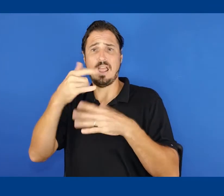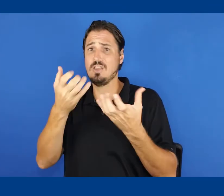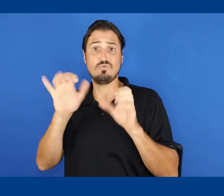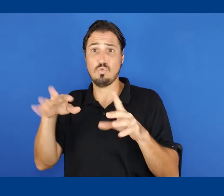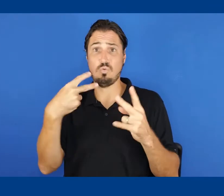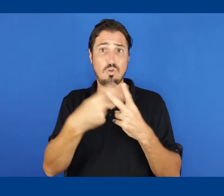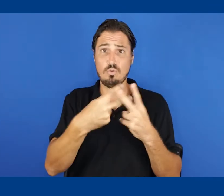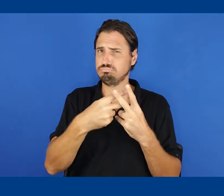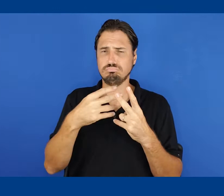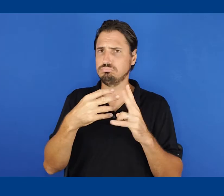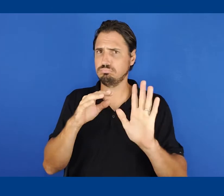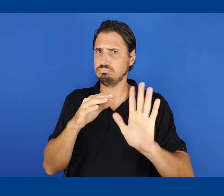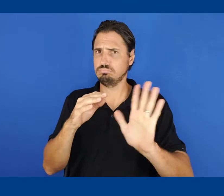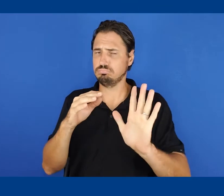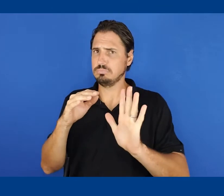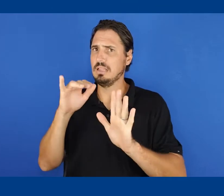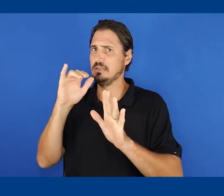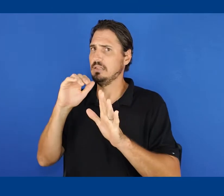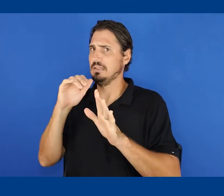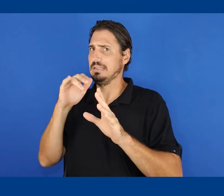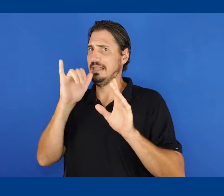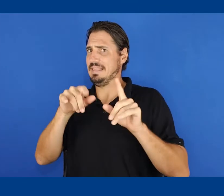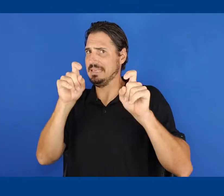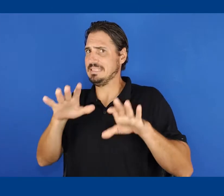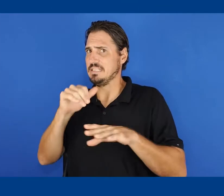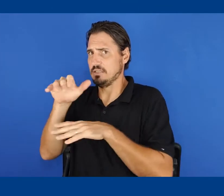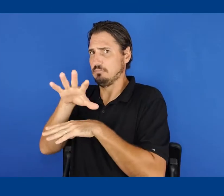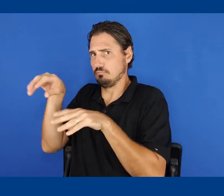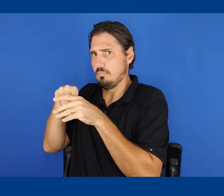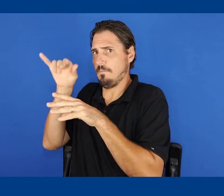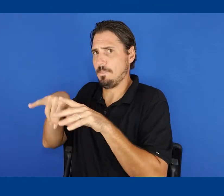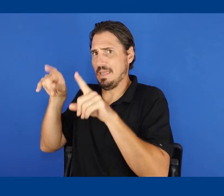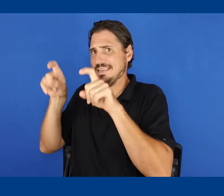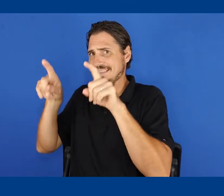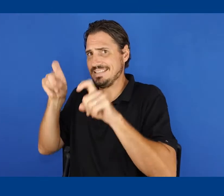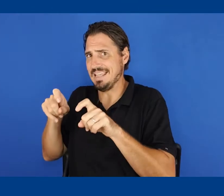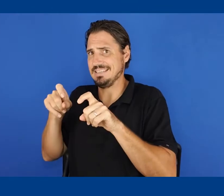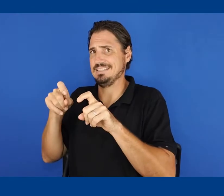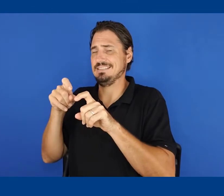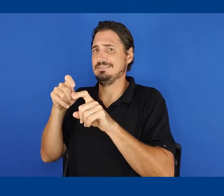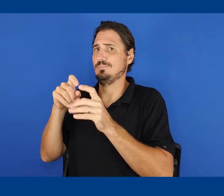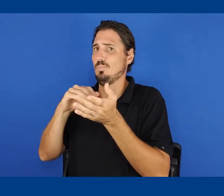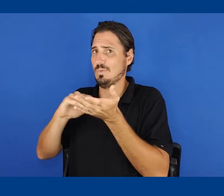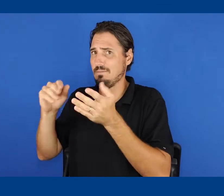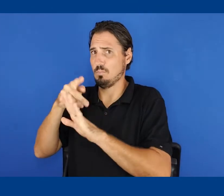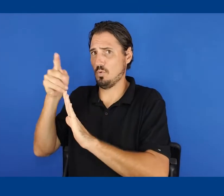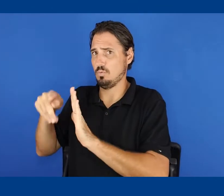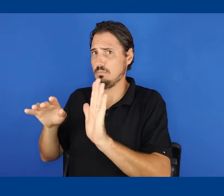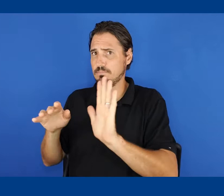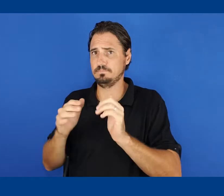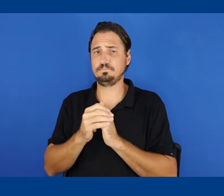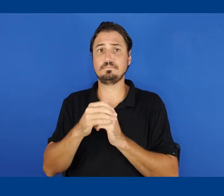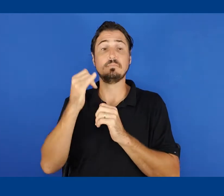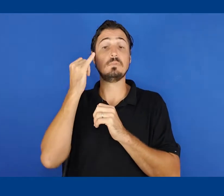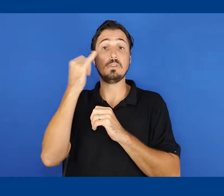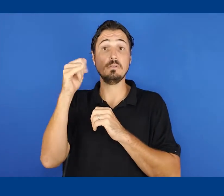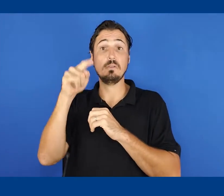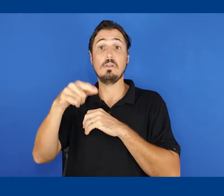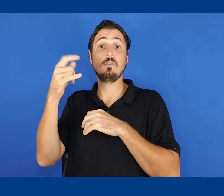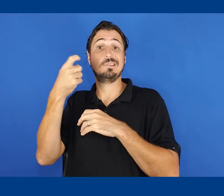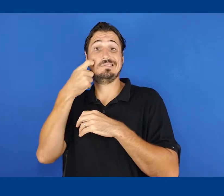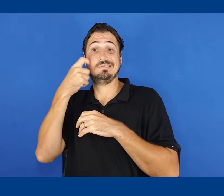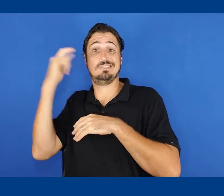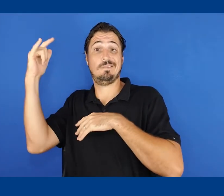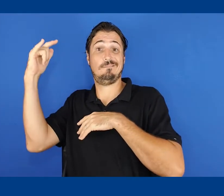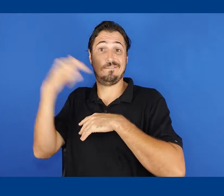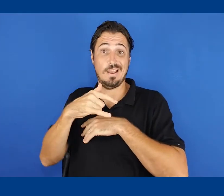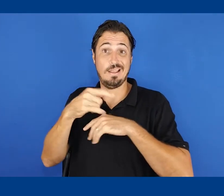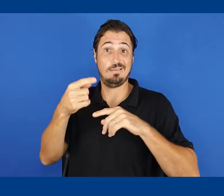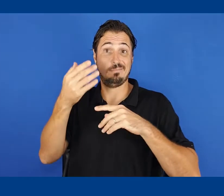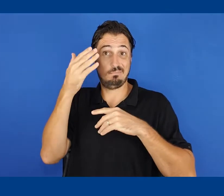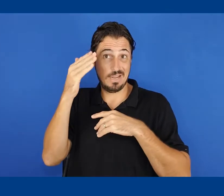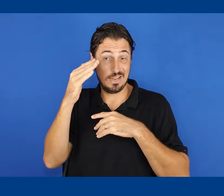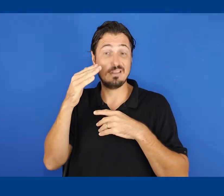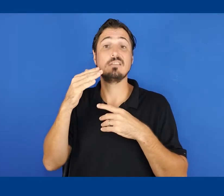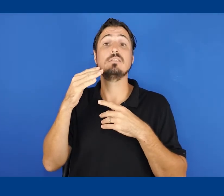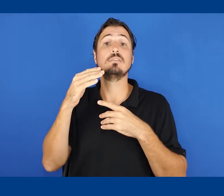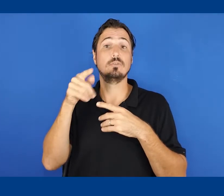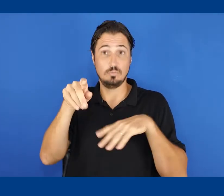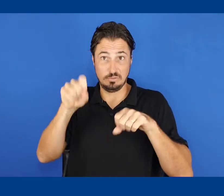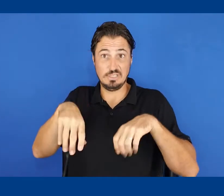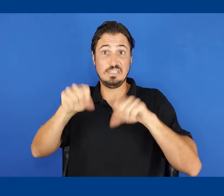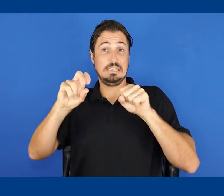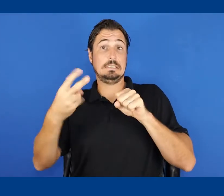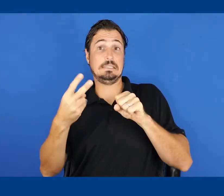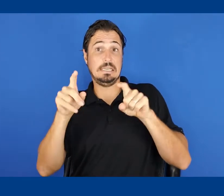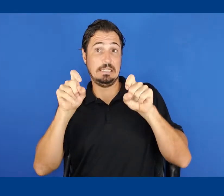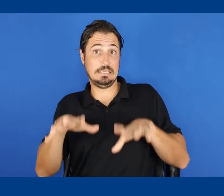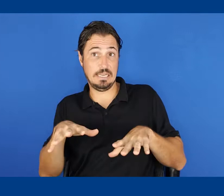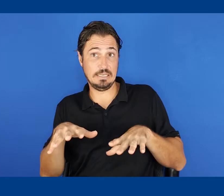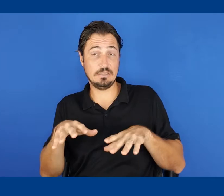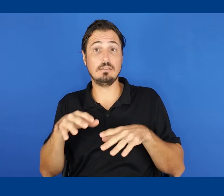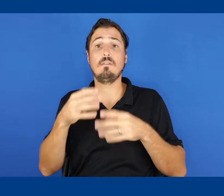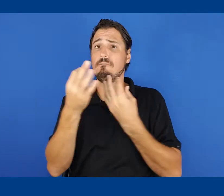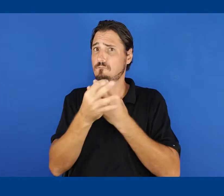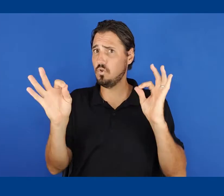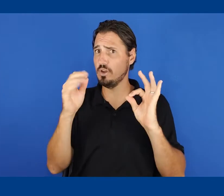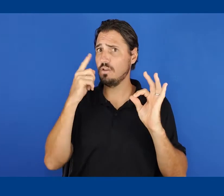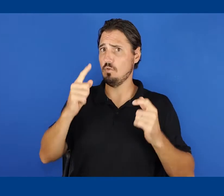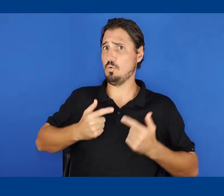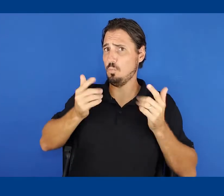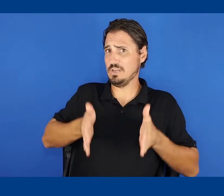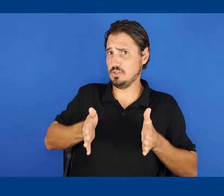For those who are visiting or recently returned home from mainland travel, post-travel testing is available. This program is free for residents. Please visit Kauai.gov/covid-19 and click on one of